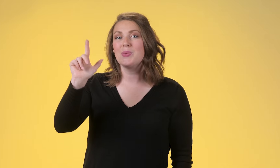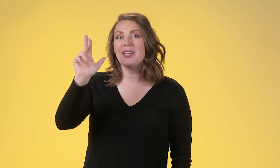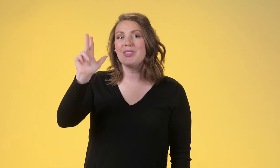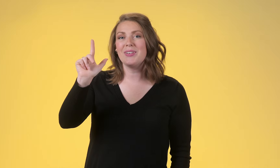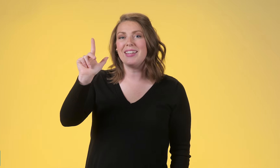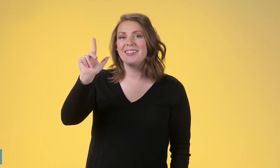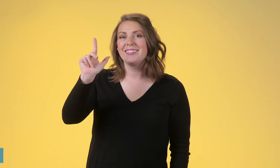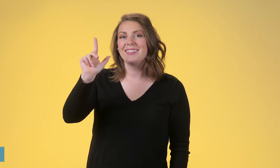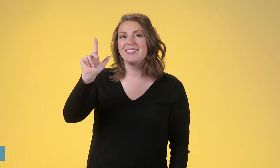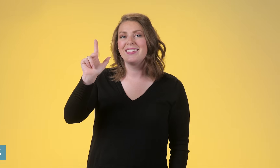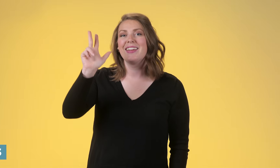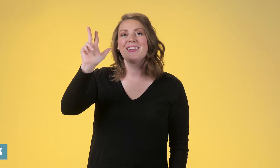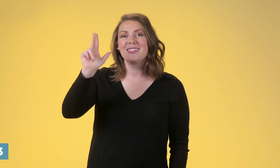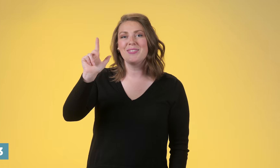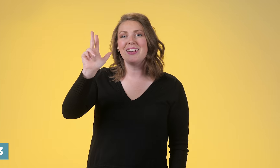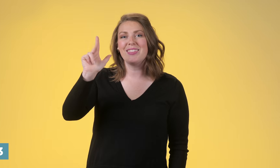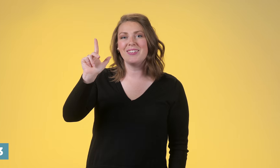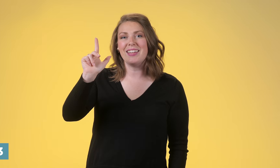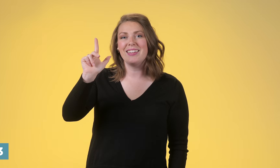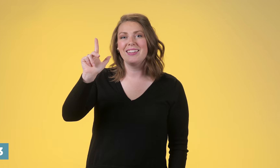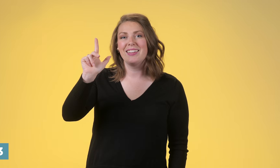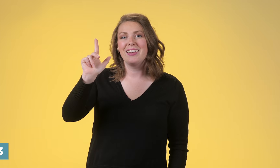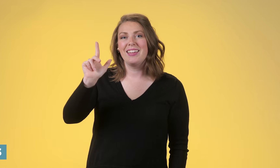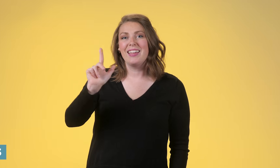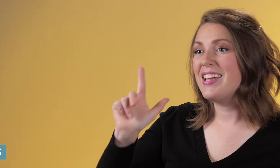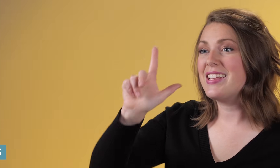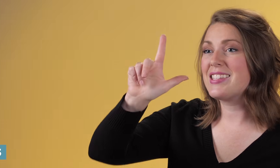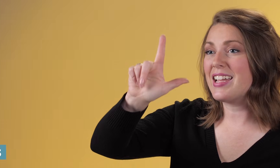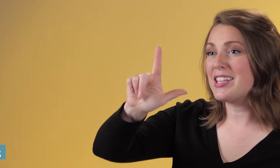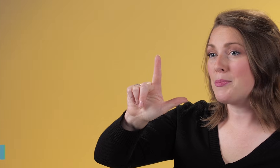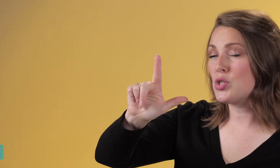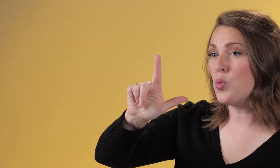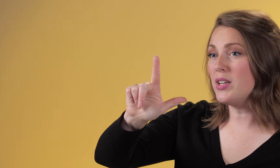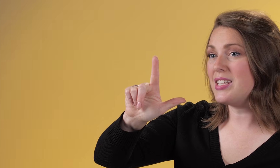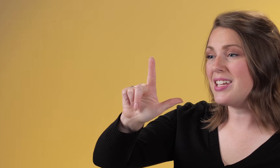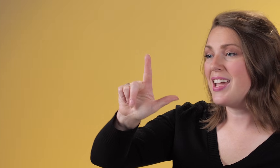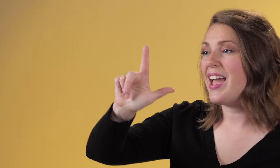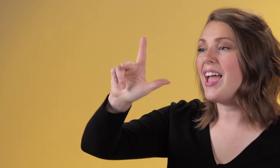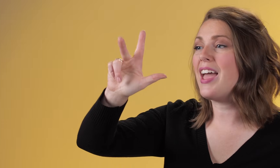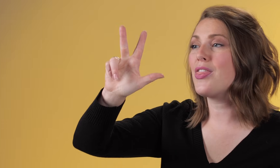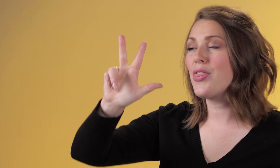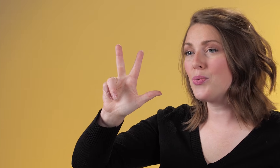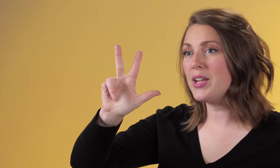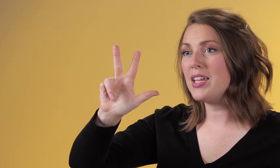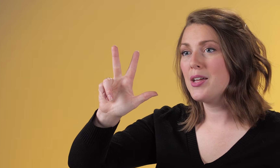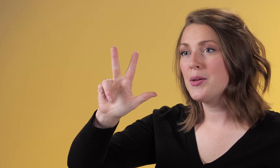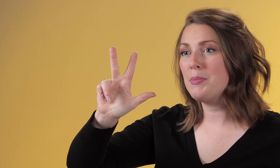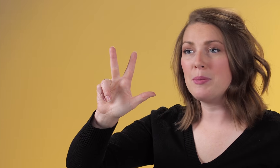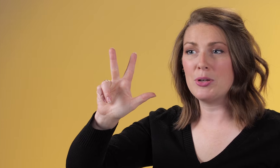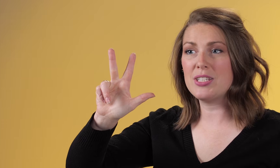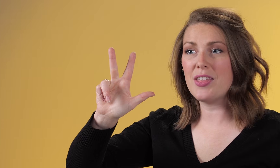Twenty-three, twenty-three it's like the number 20 and 3 being put together